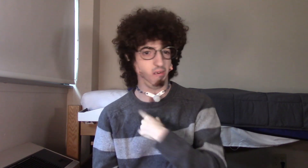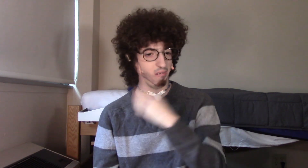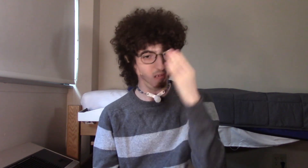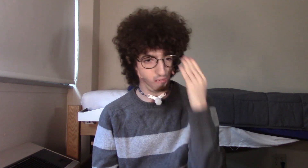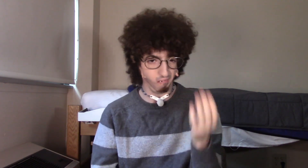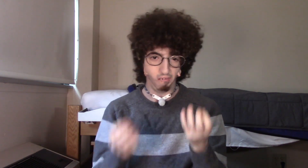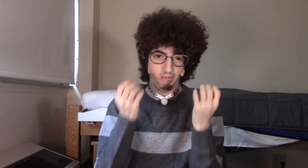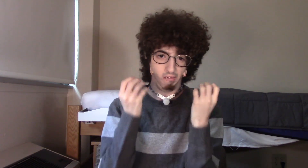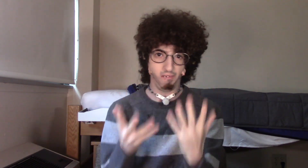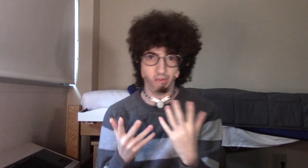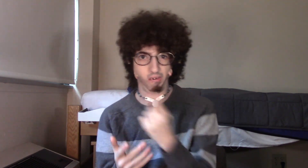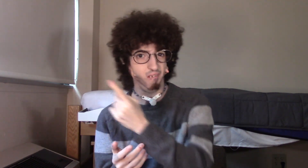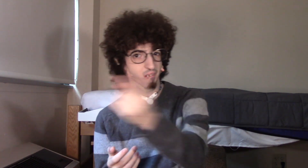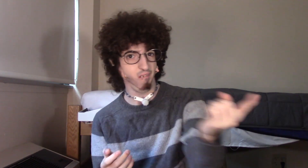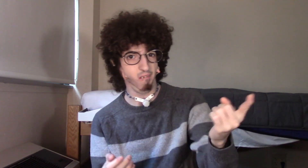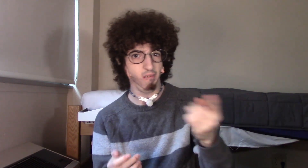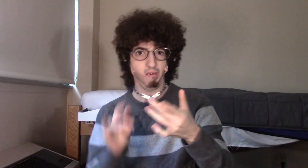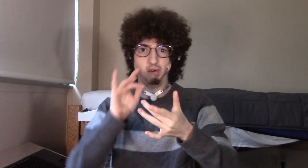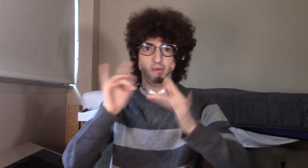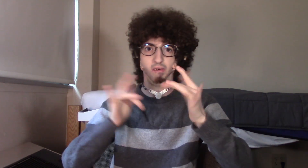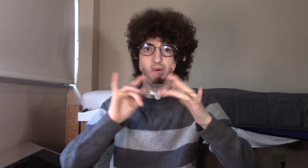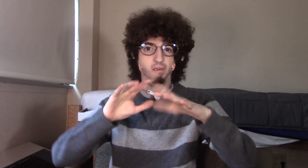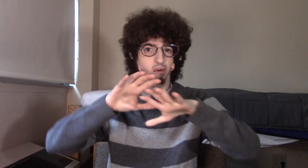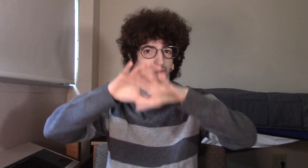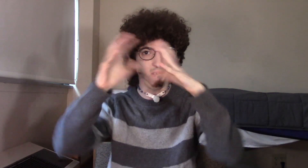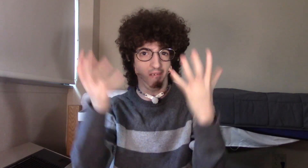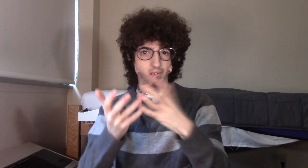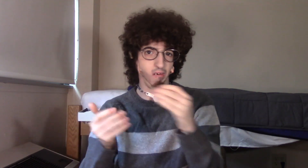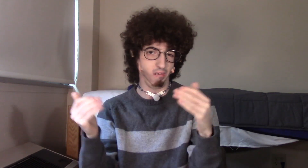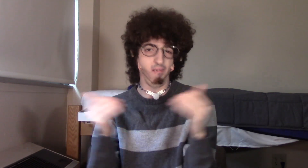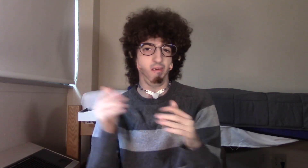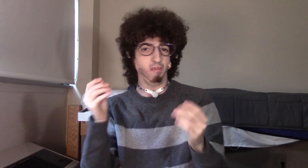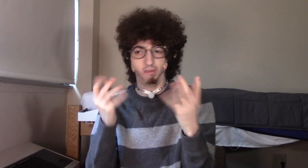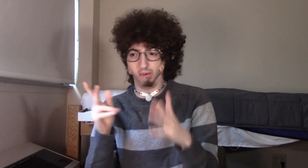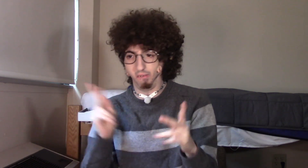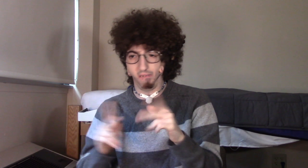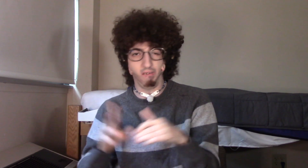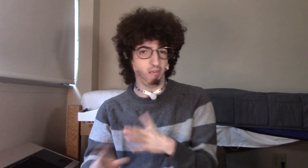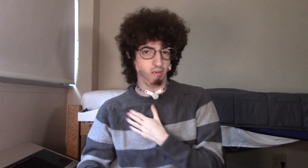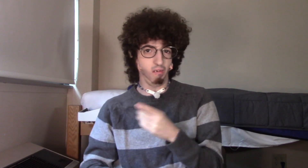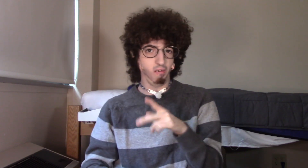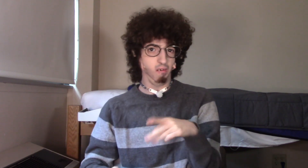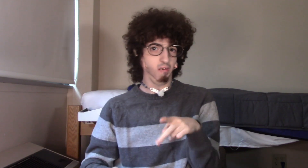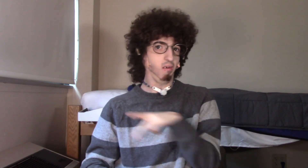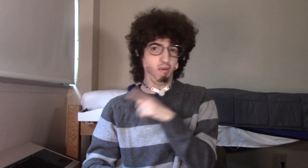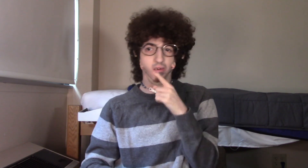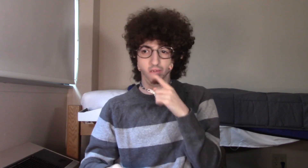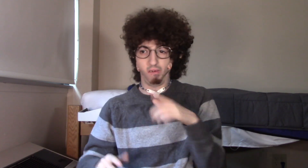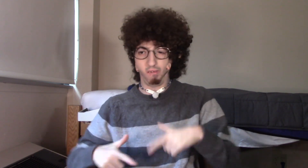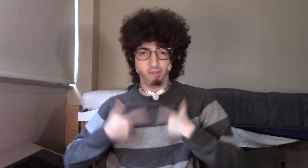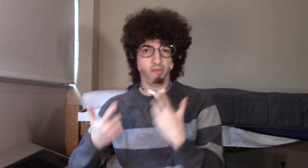I know a lot of you in the online sphere and even a lot of people in my personal life